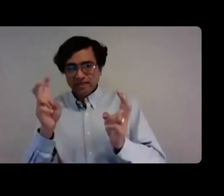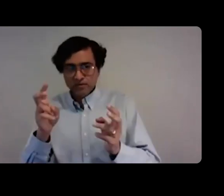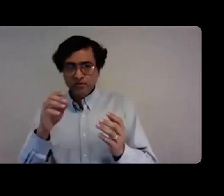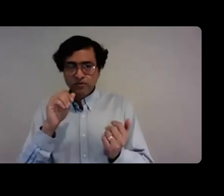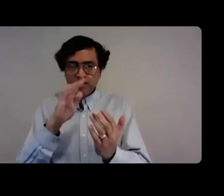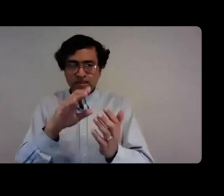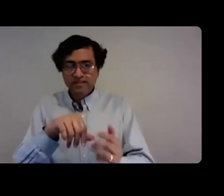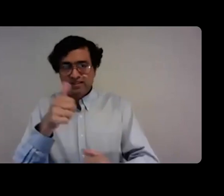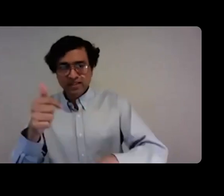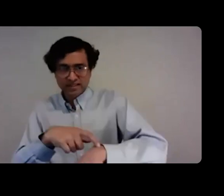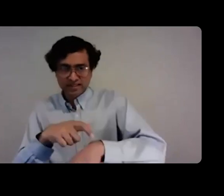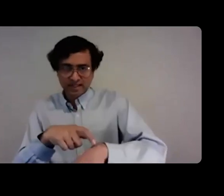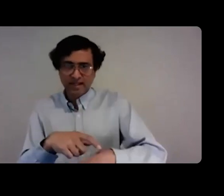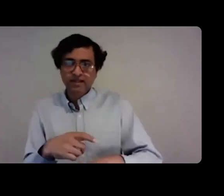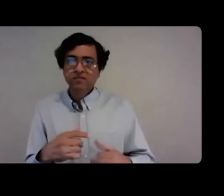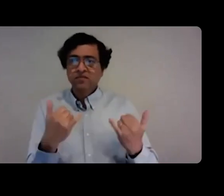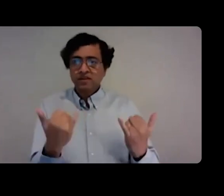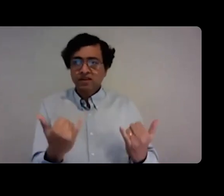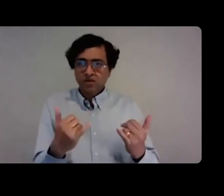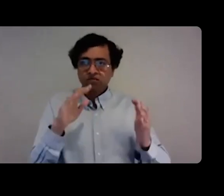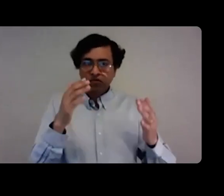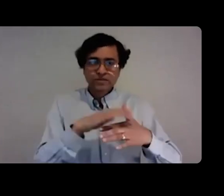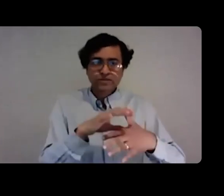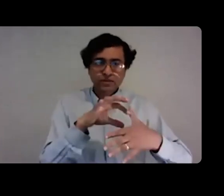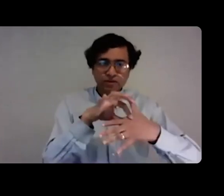It is another issue for another presentation.